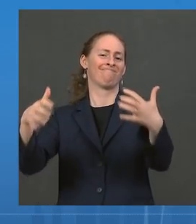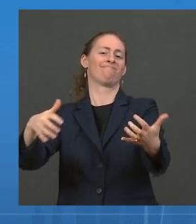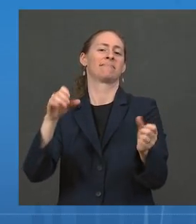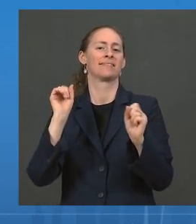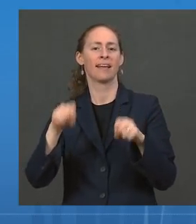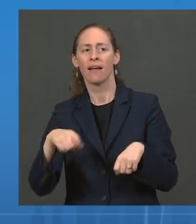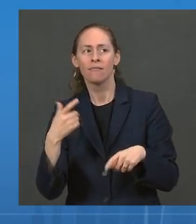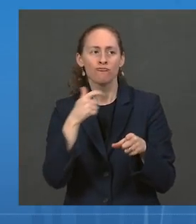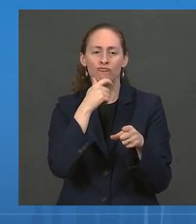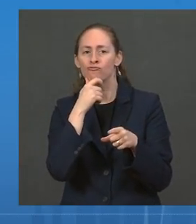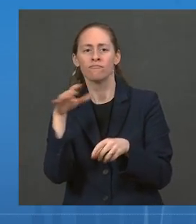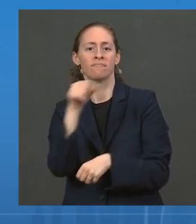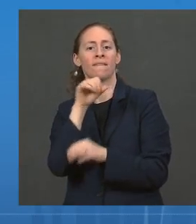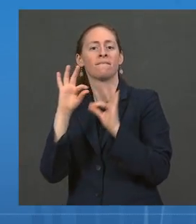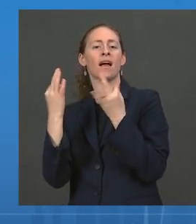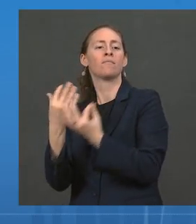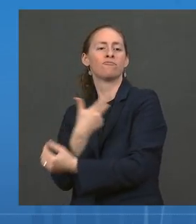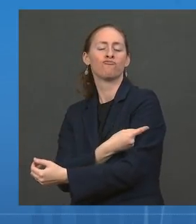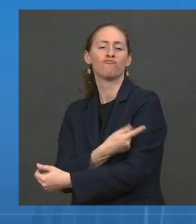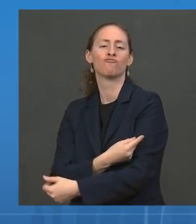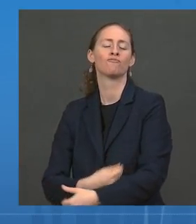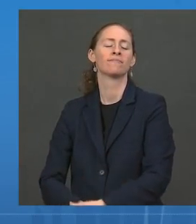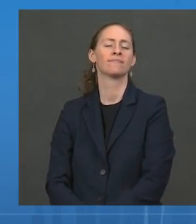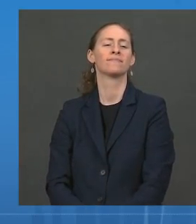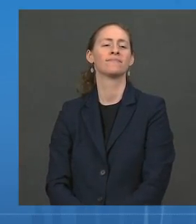for every 3,500 Americans age 12 and older.